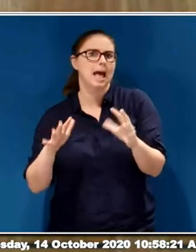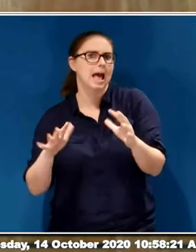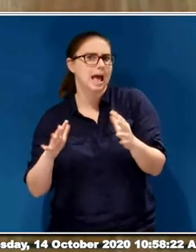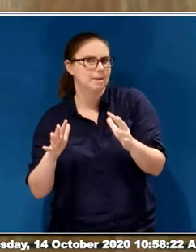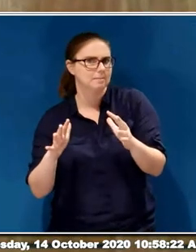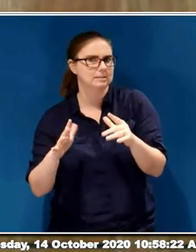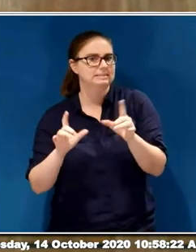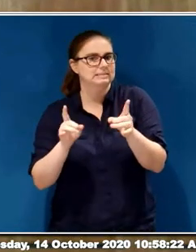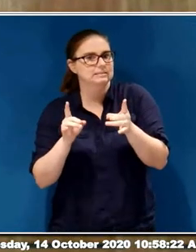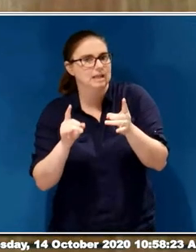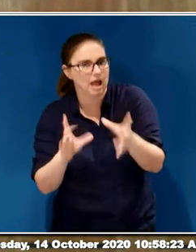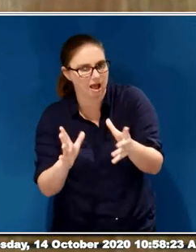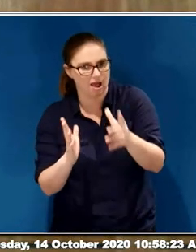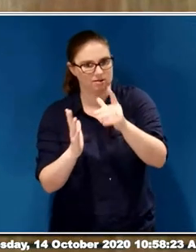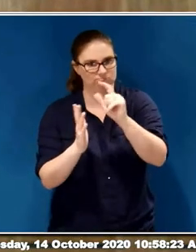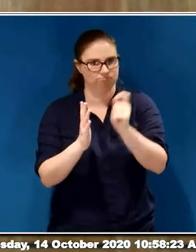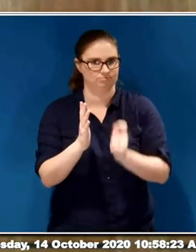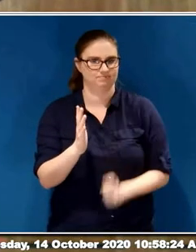But I don't know that it was actioned any further.